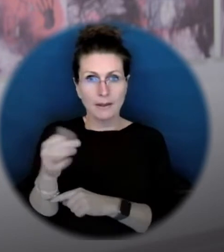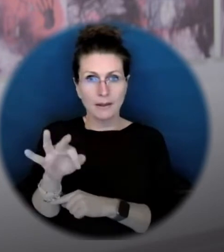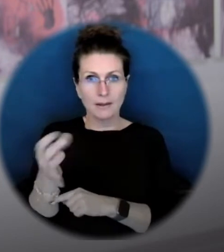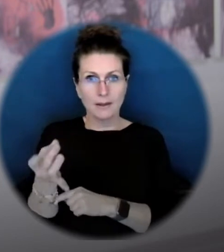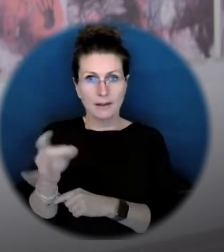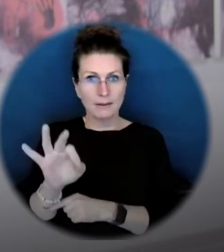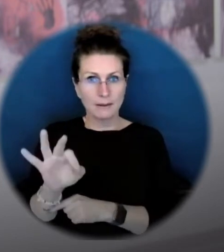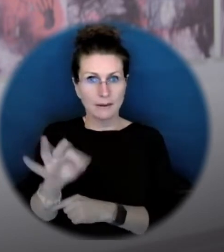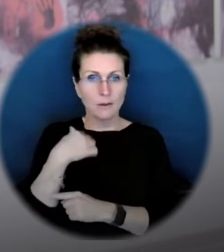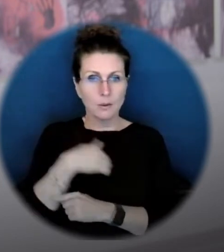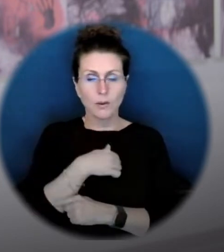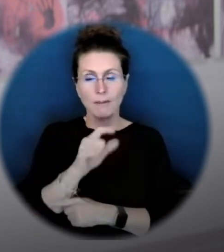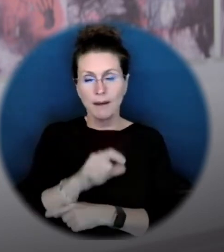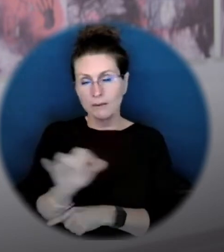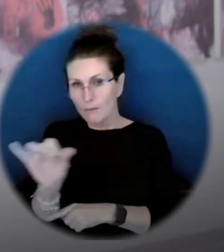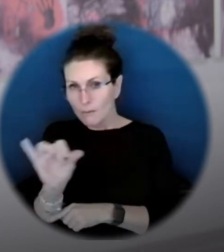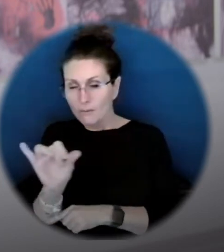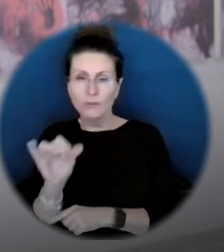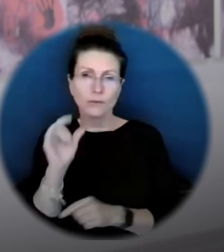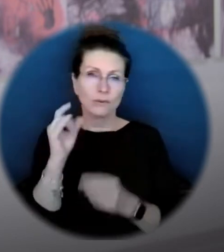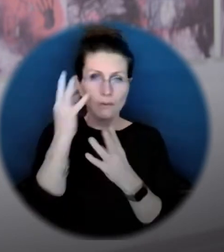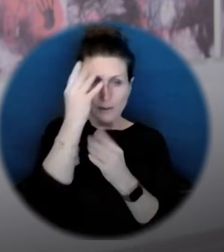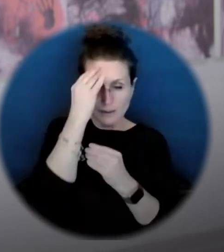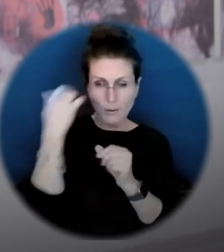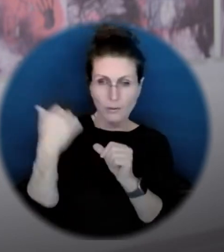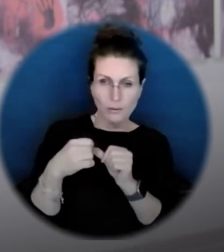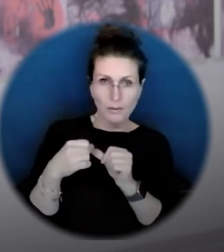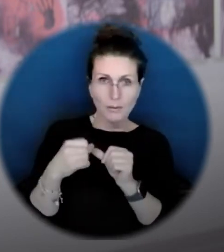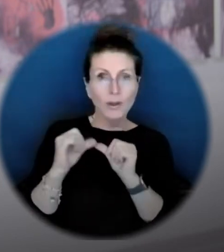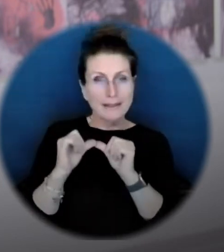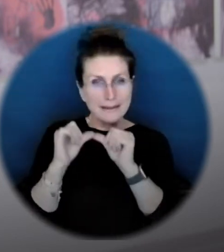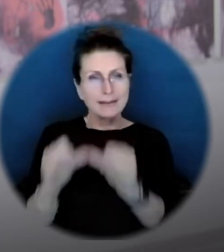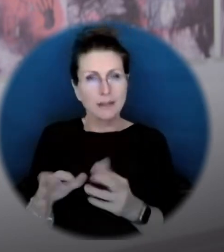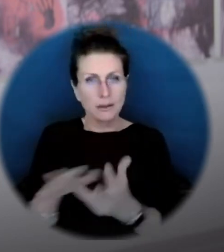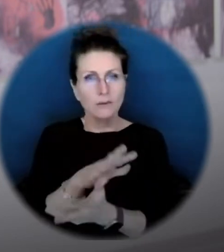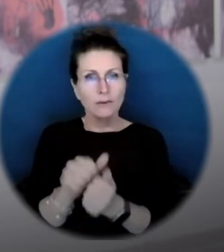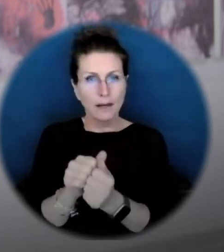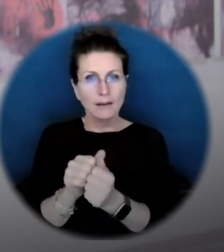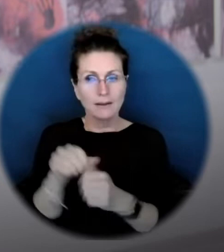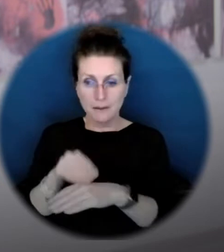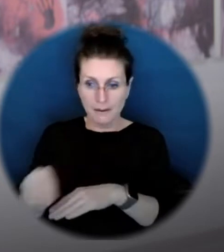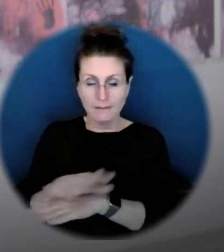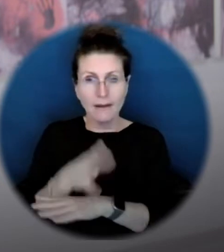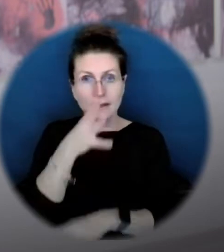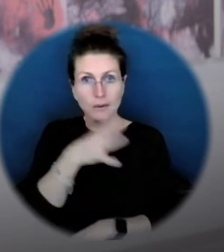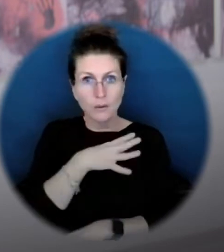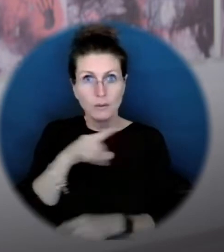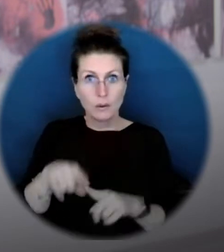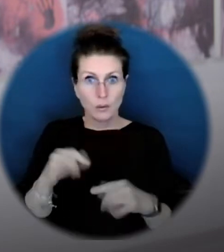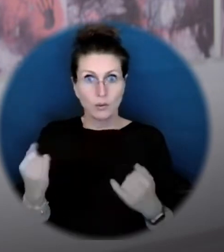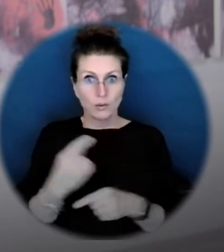we must also reflect on the continuous violence affecting women until this day.